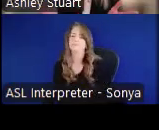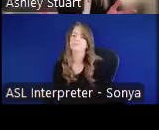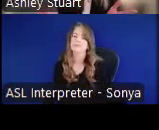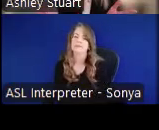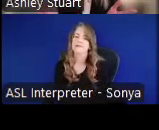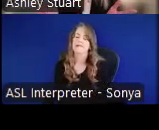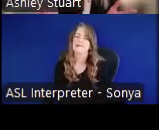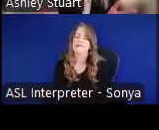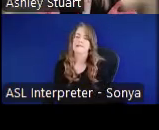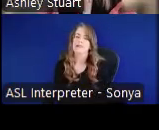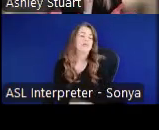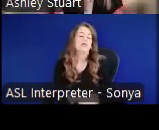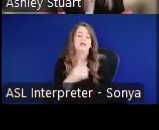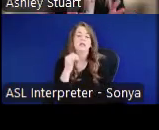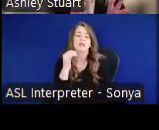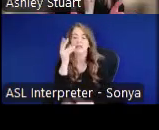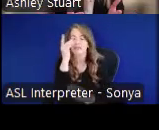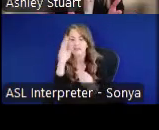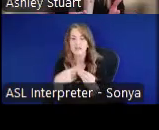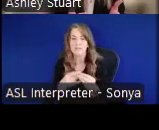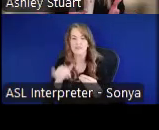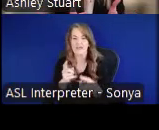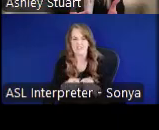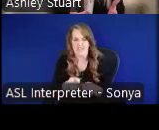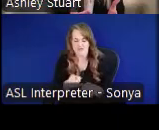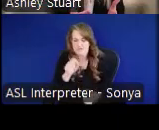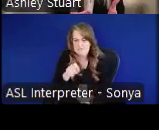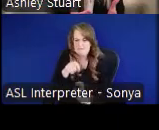of the tantrum. So if we look first at the frequency of the